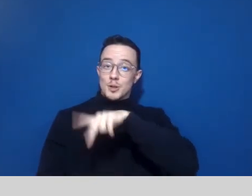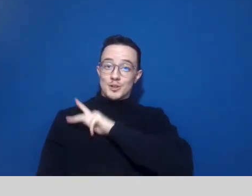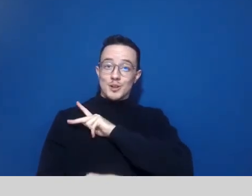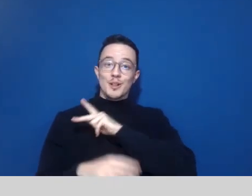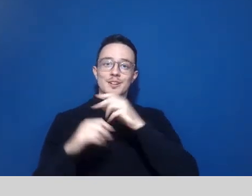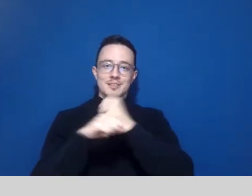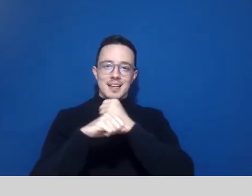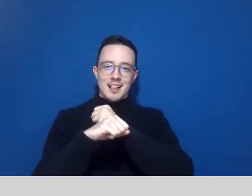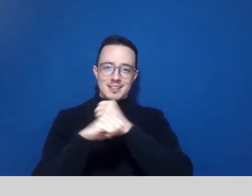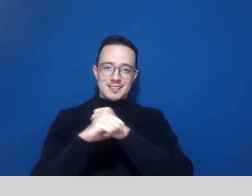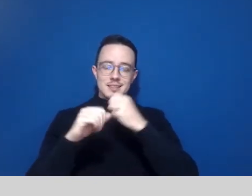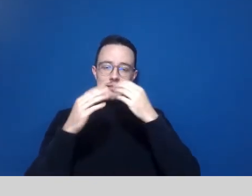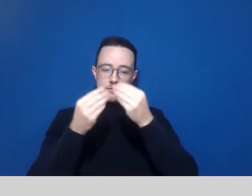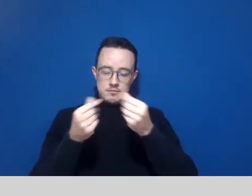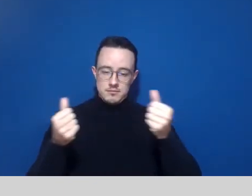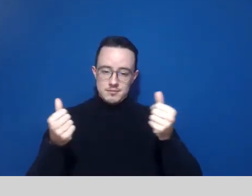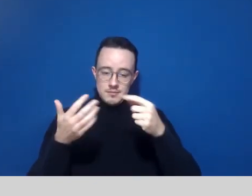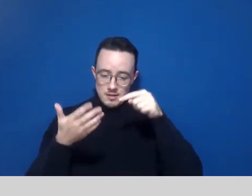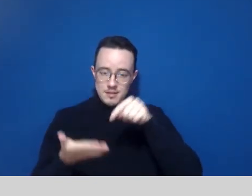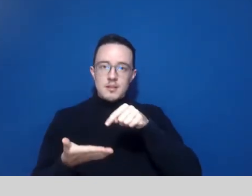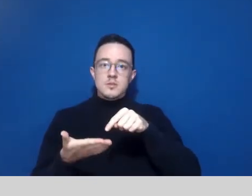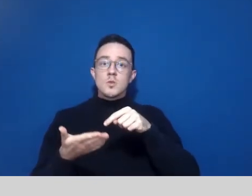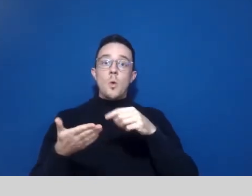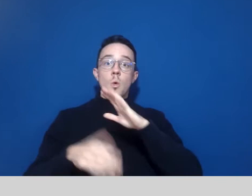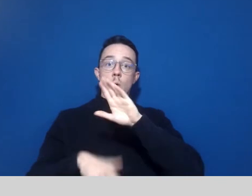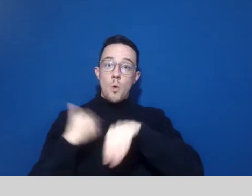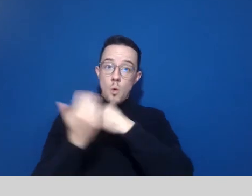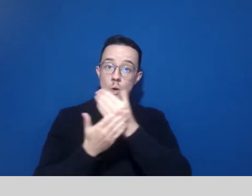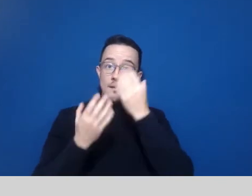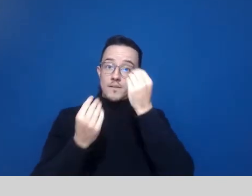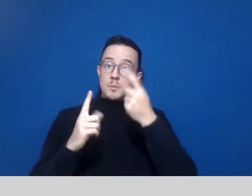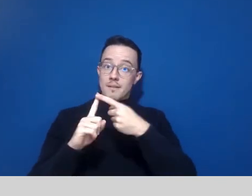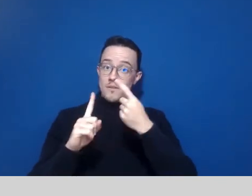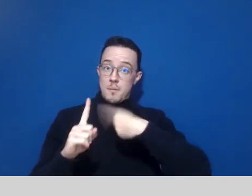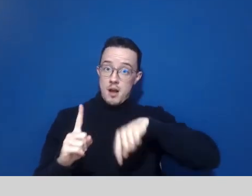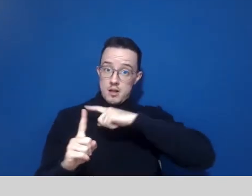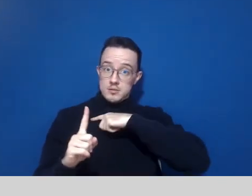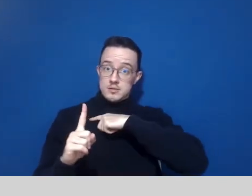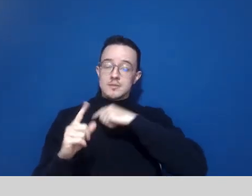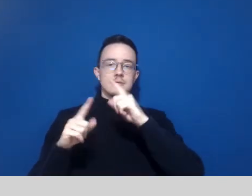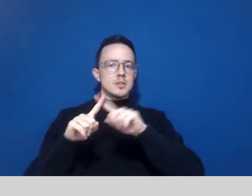So tools for pulling in data about yourself from lots of different sources, turning those